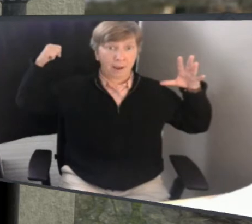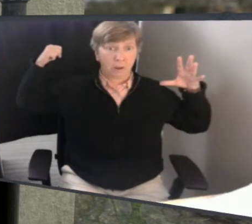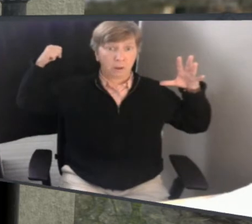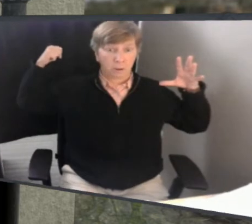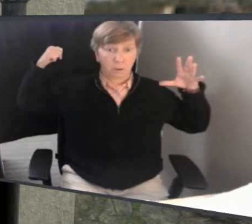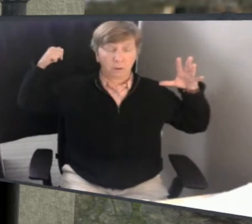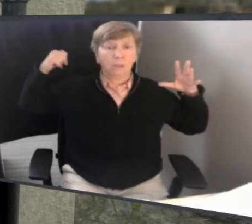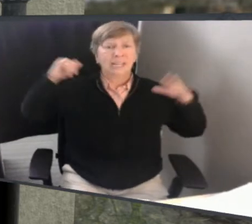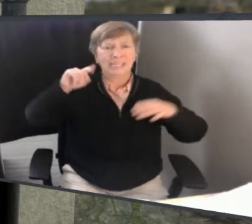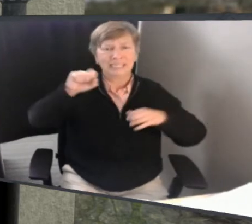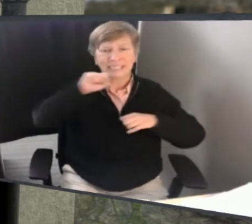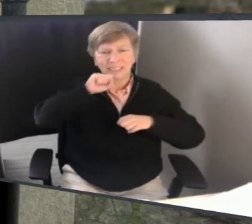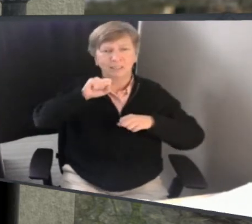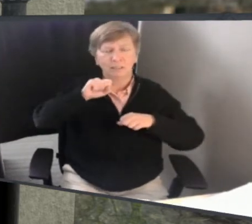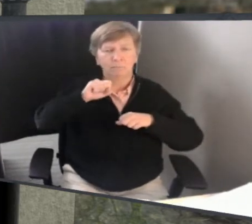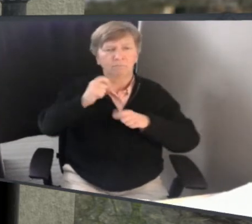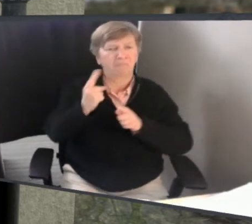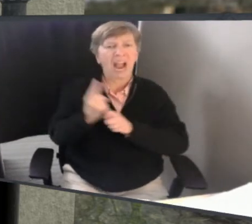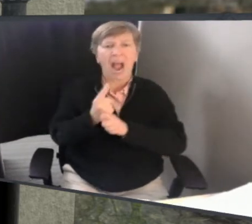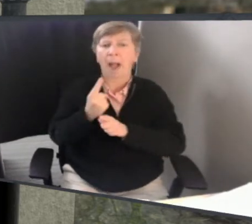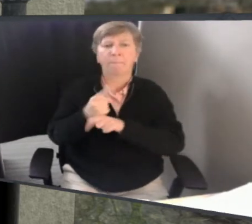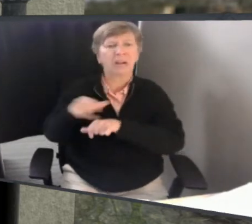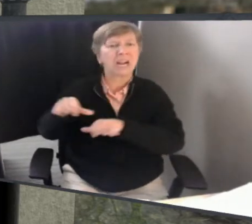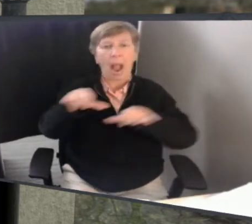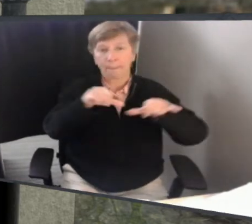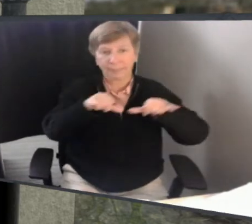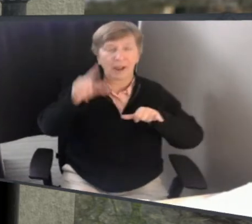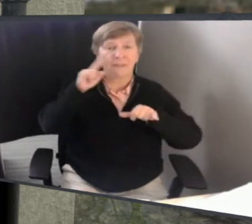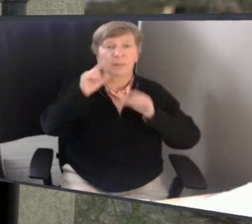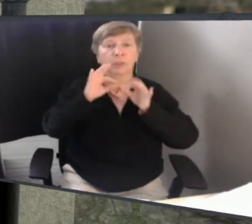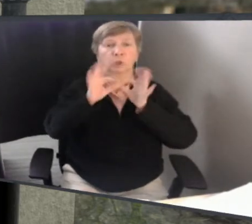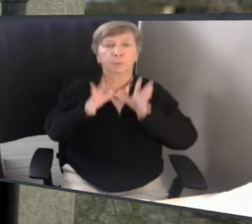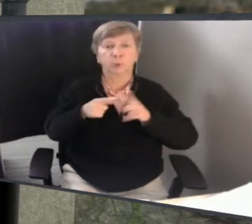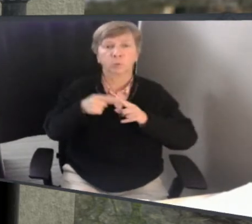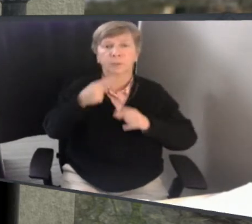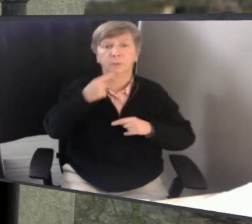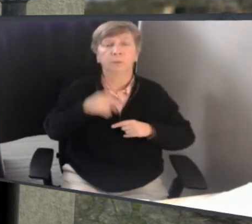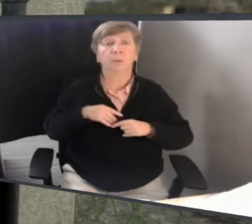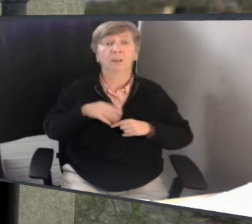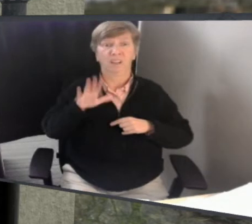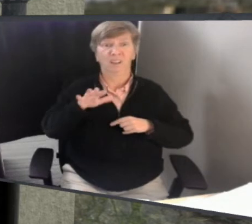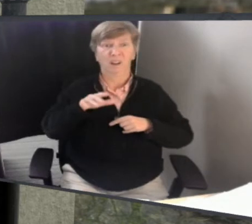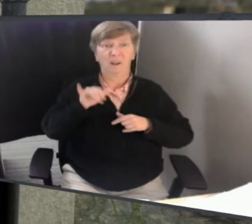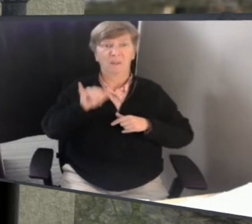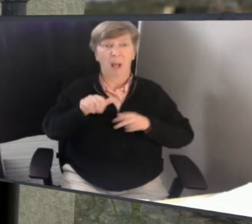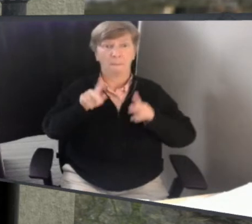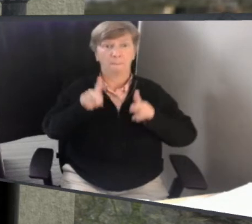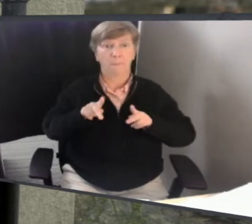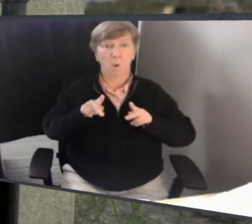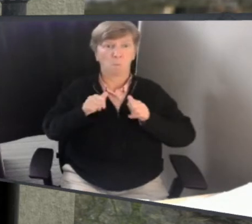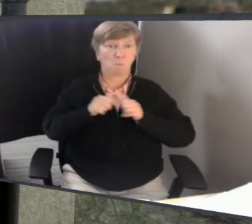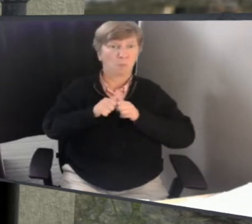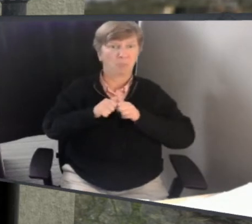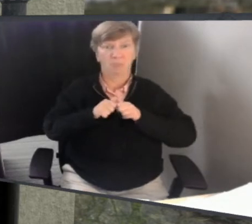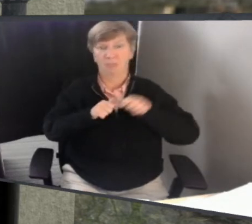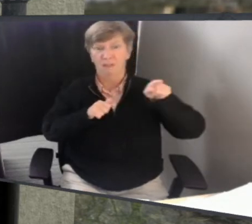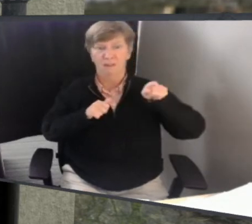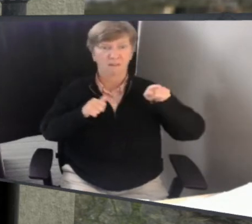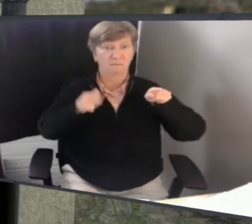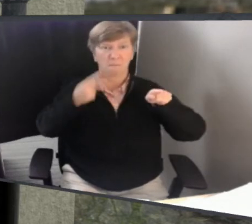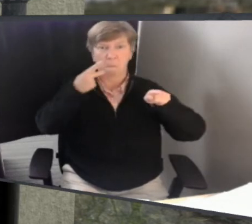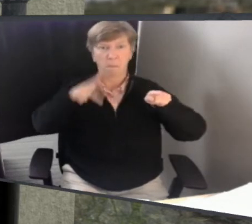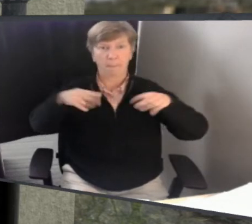sitting behind the deaf students has a question or a comment. It's very common for an interpreter to say